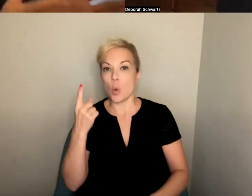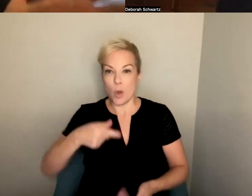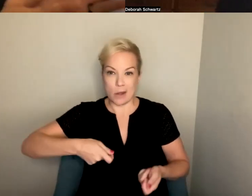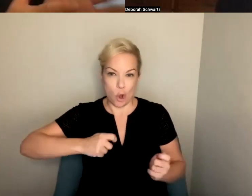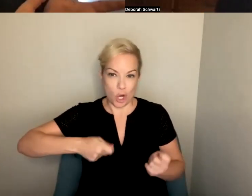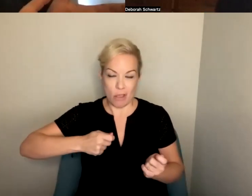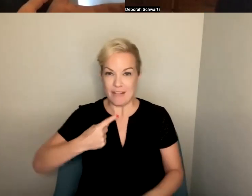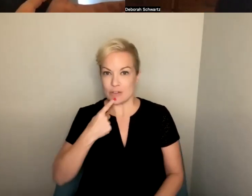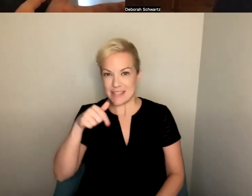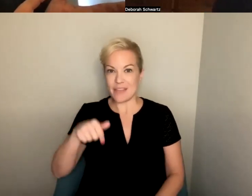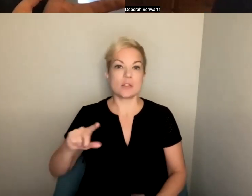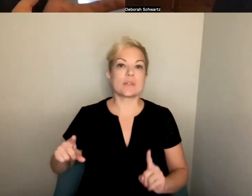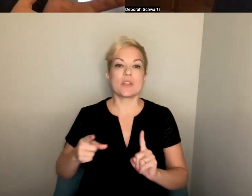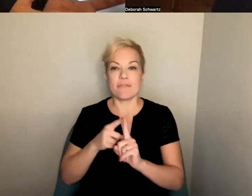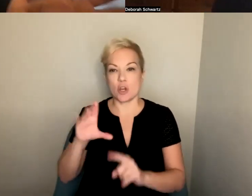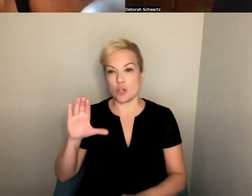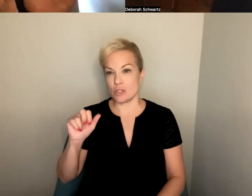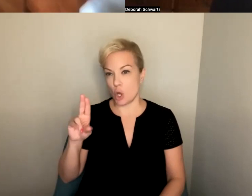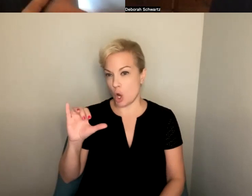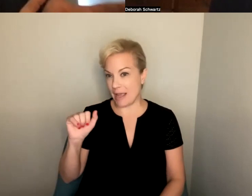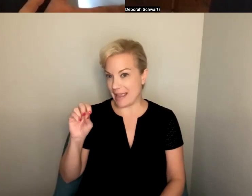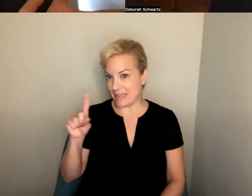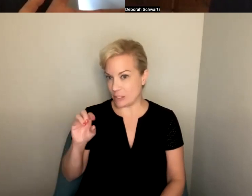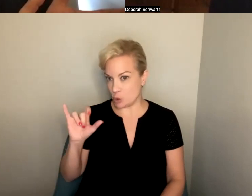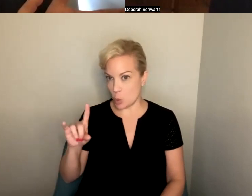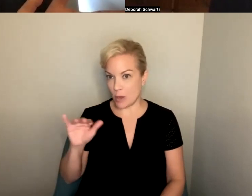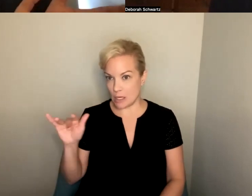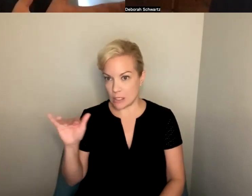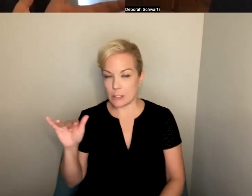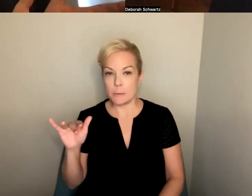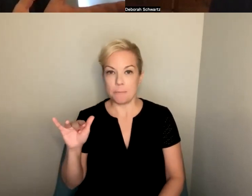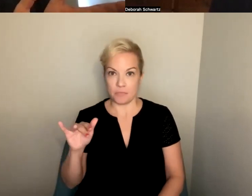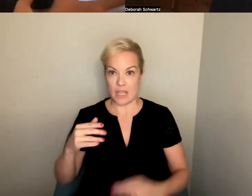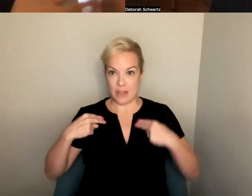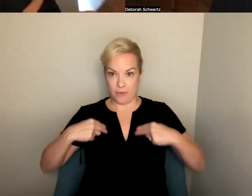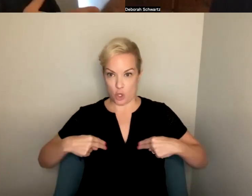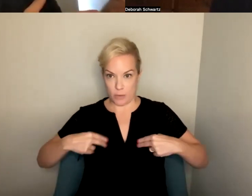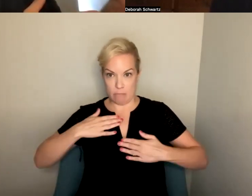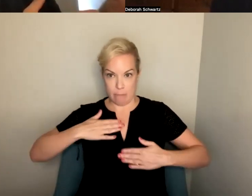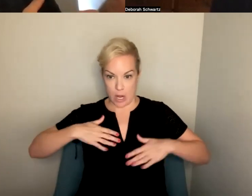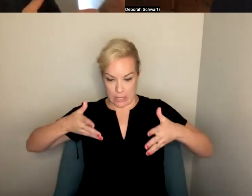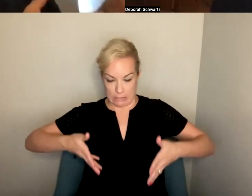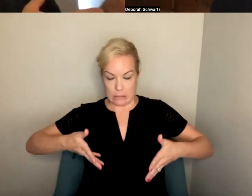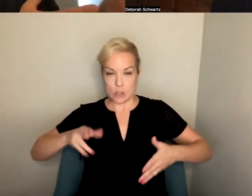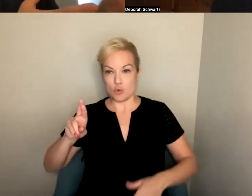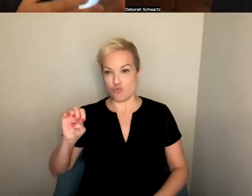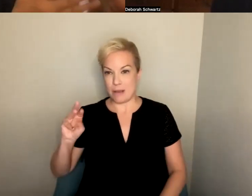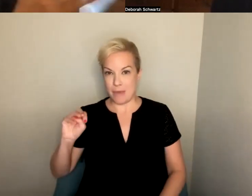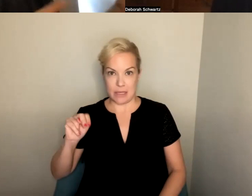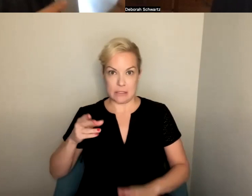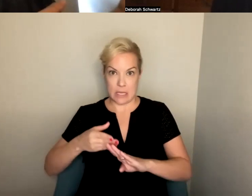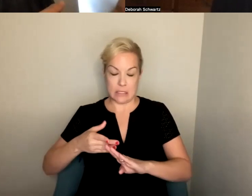this is the first caucasoid set of human remains we found, that date 7000 earlier years on the west